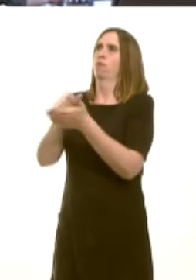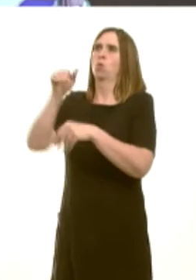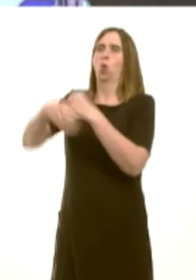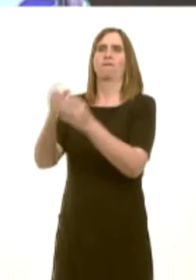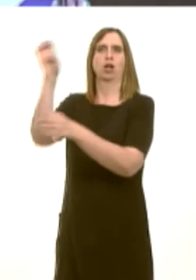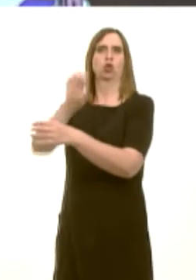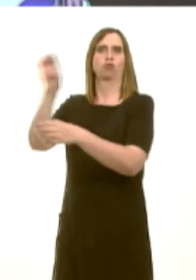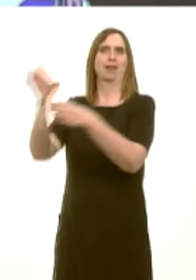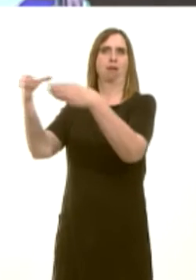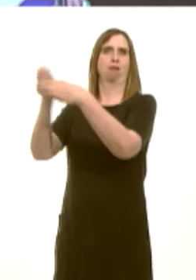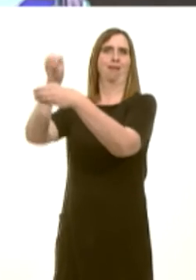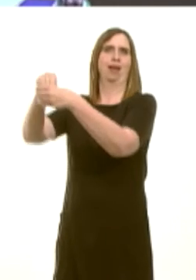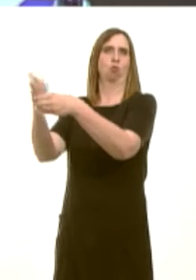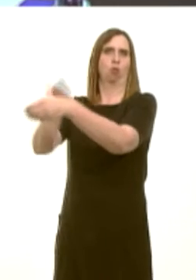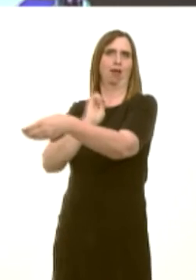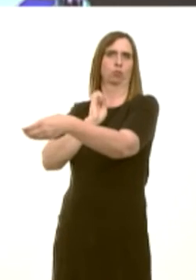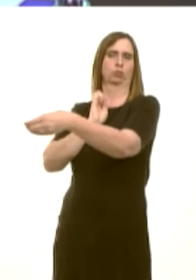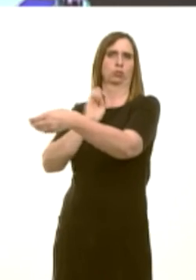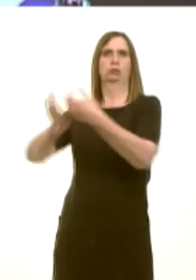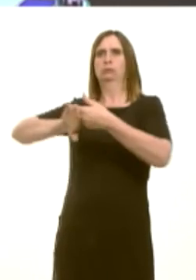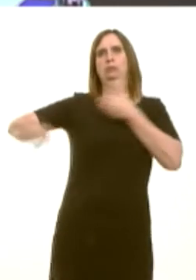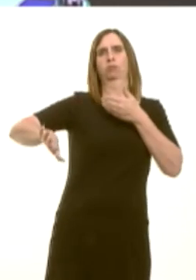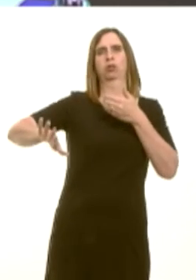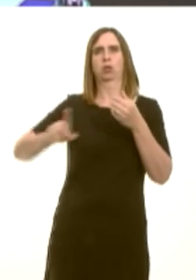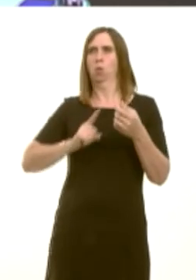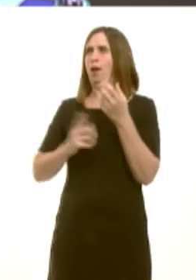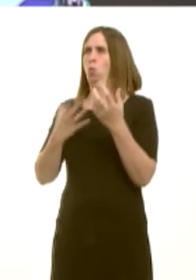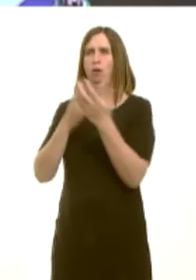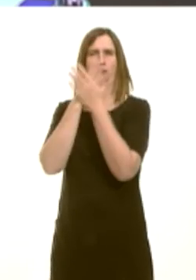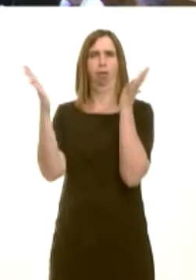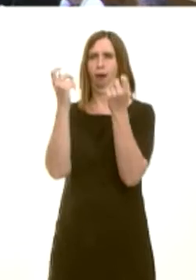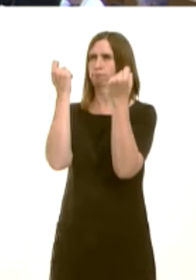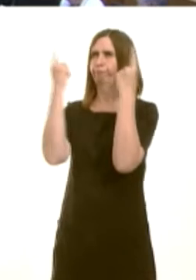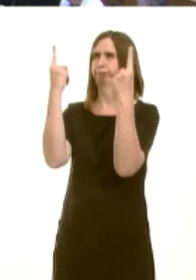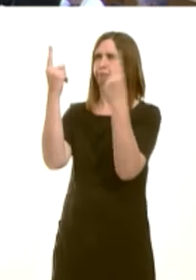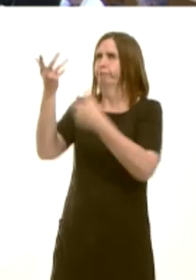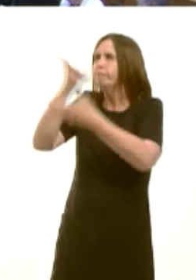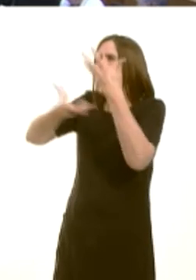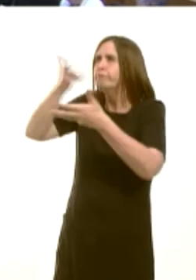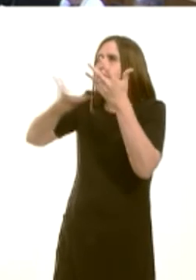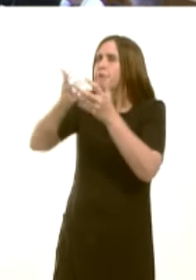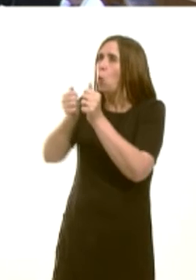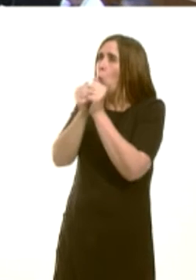to have a campaign established in order to demonstrate the benefit to the people of Wales